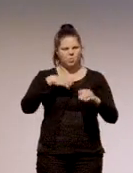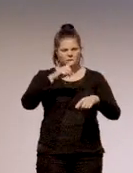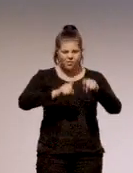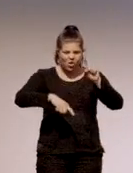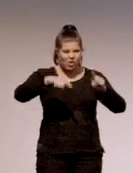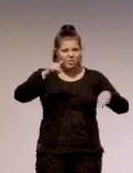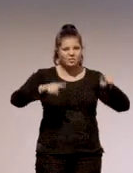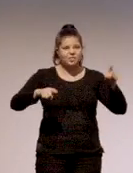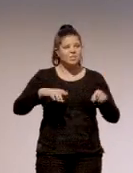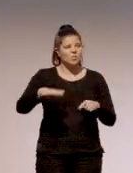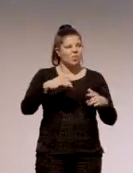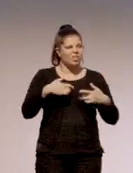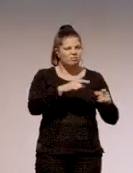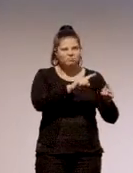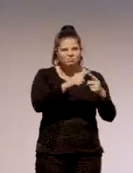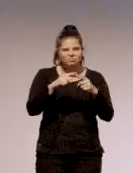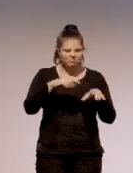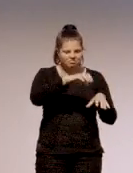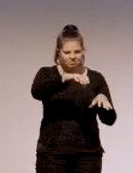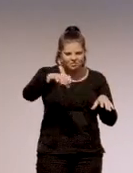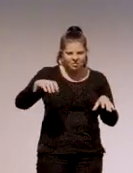We all live in different places and have different backgrounds.